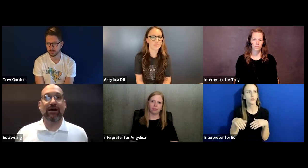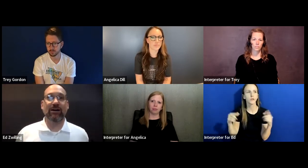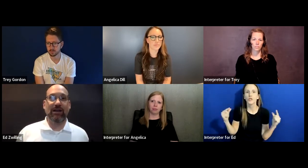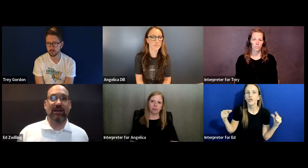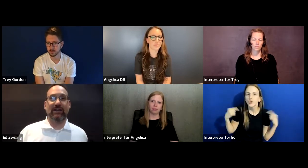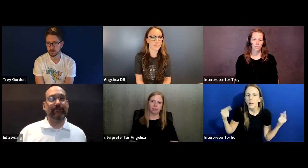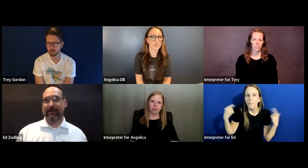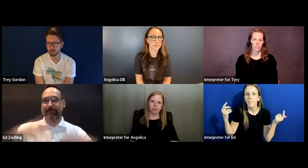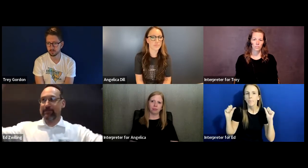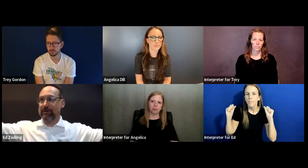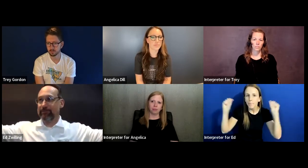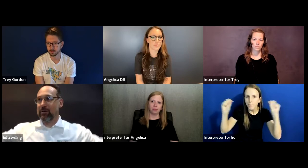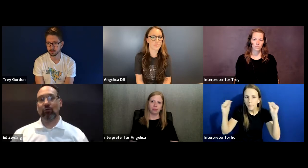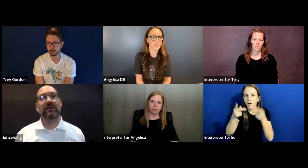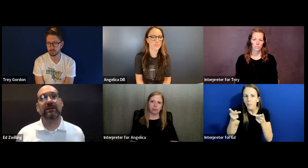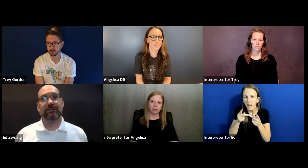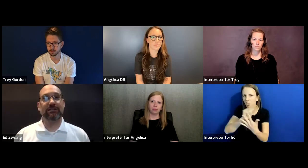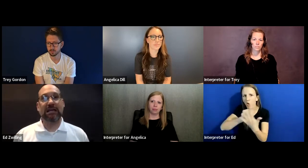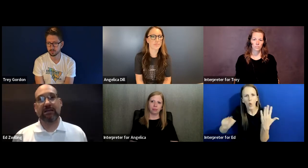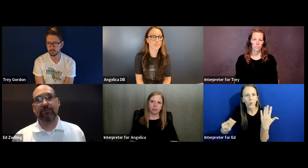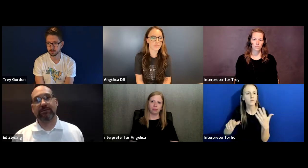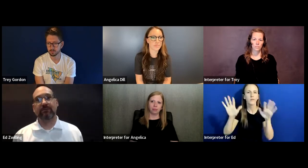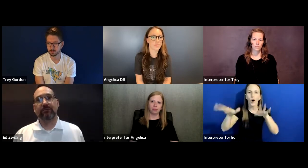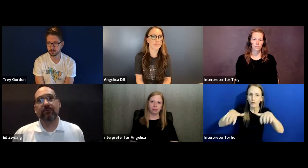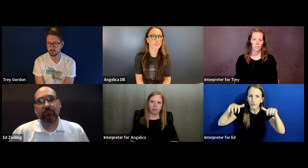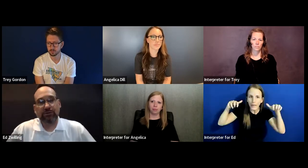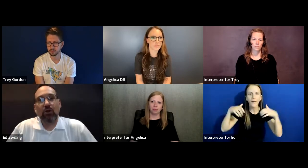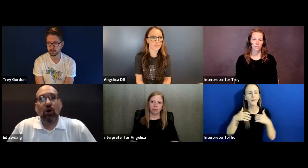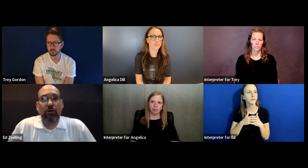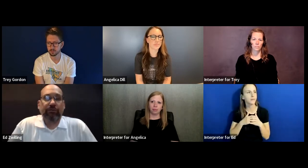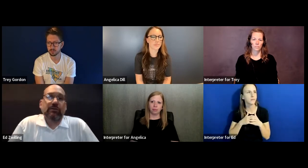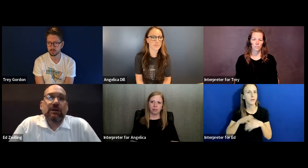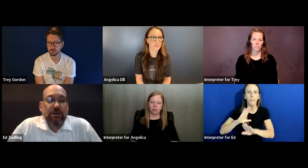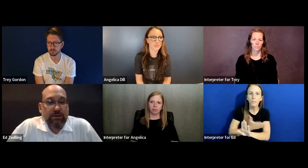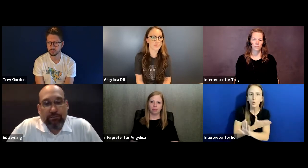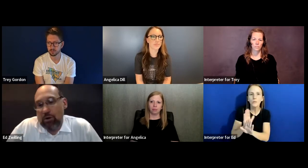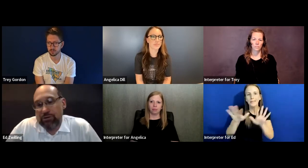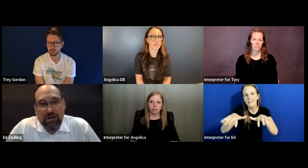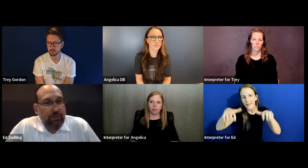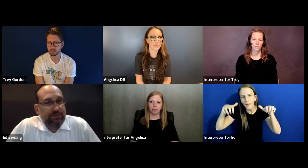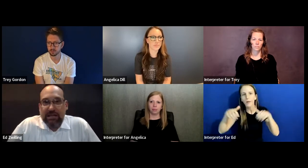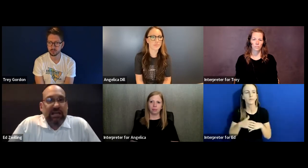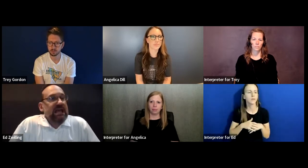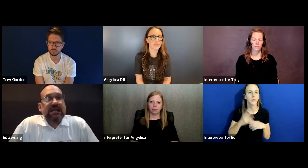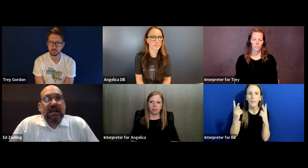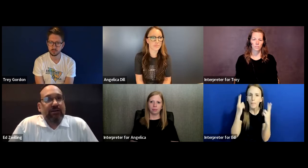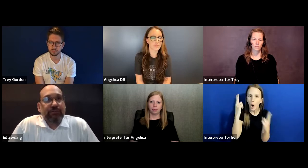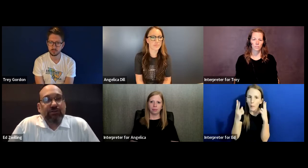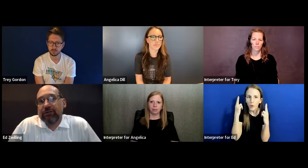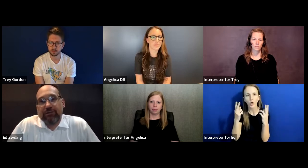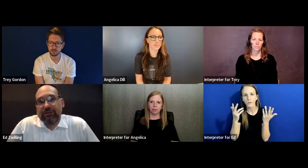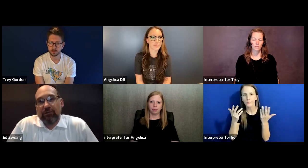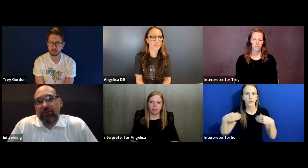uh arenas stadiums music halls barber shops any any kind of a service facility you